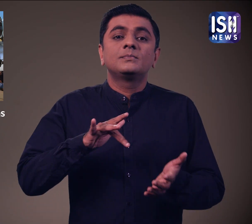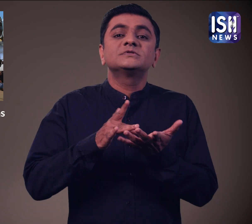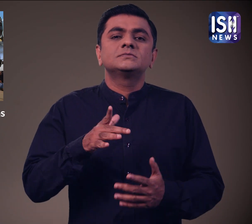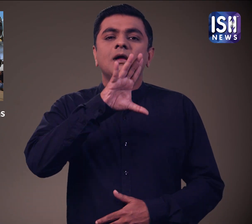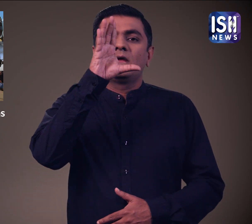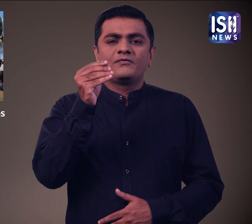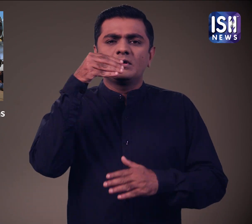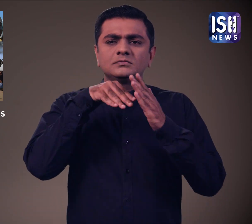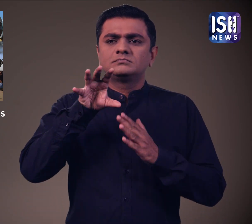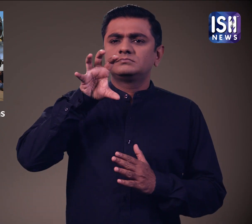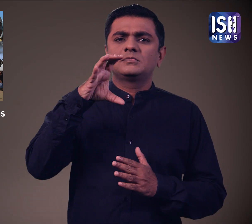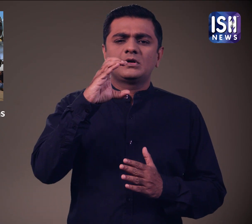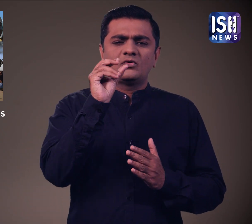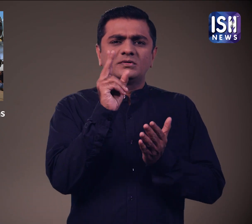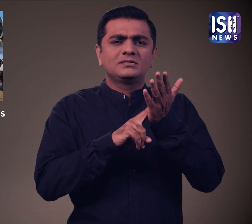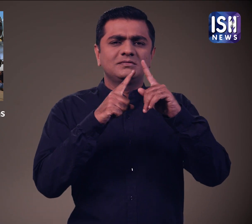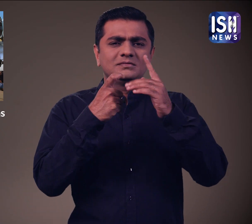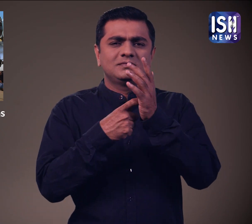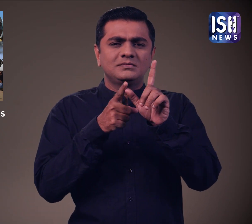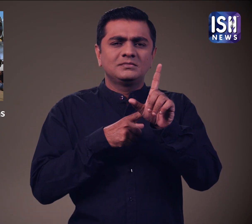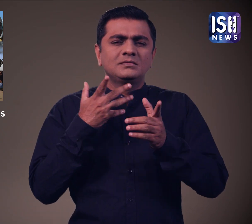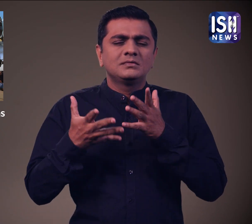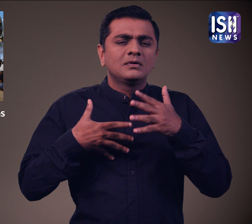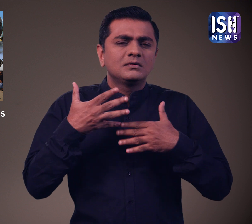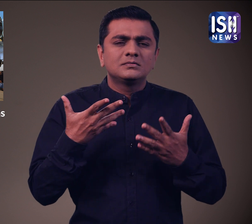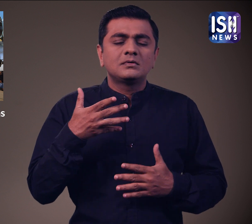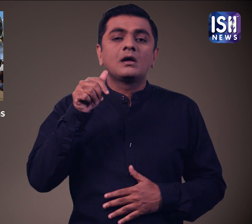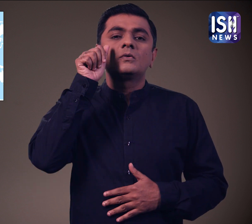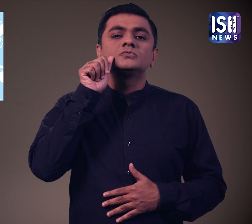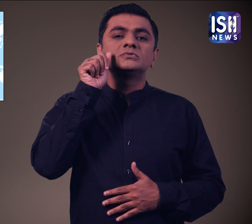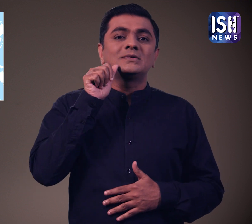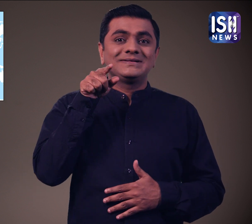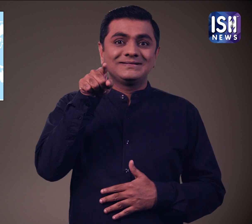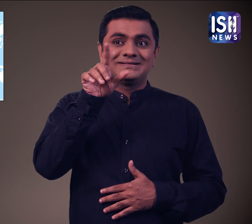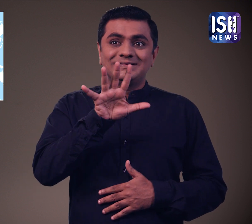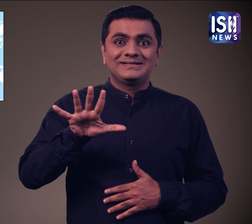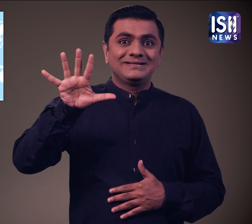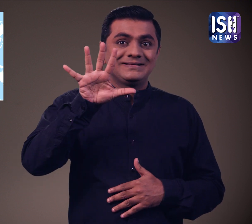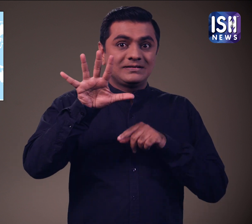In Africa there is a country named Sudan - Sign Name.